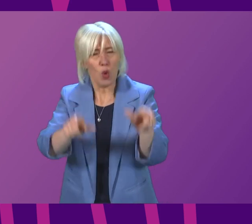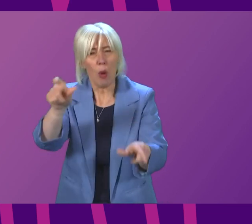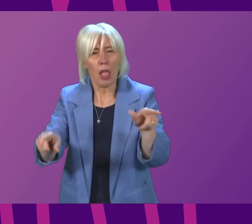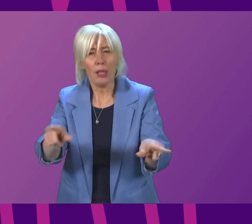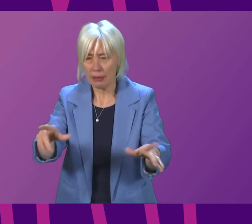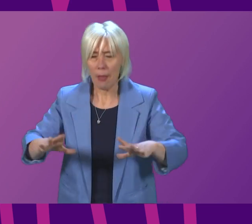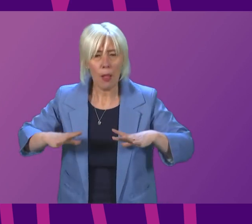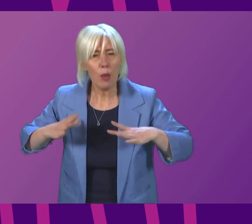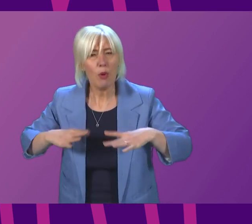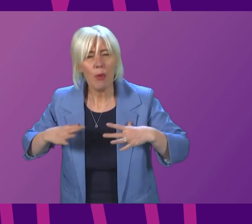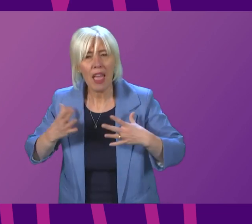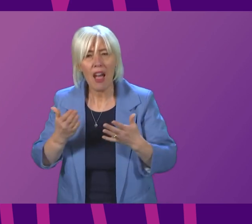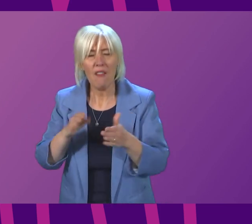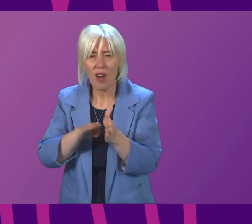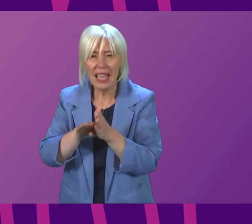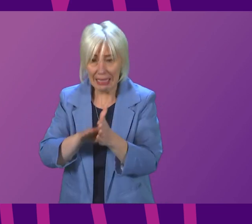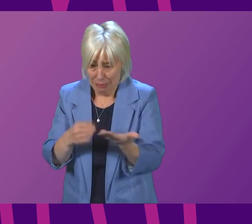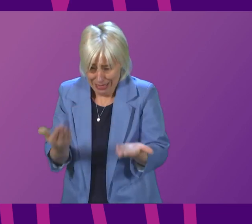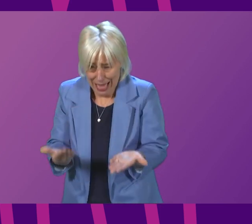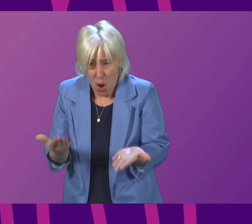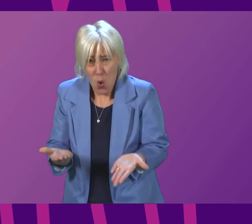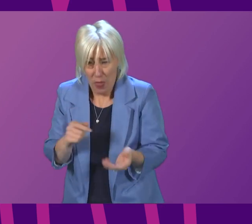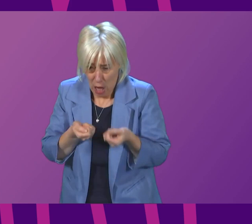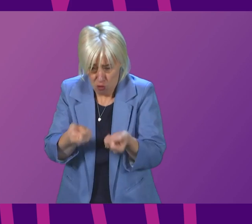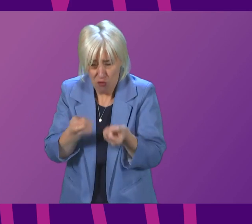for exams right now?